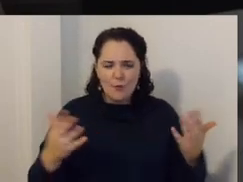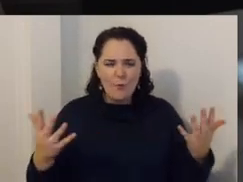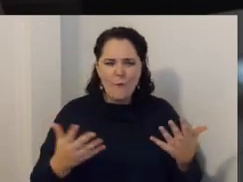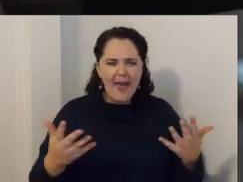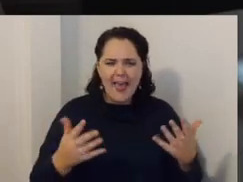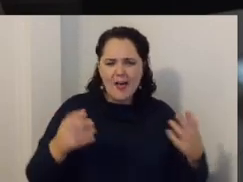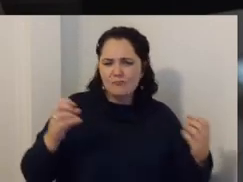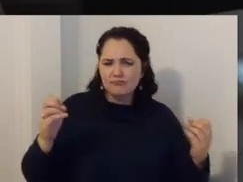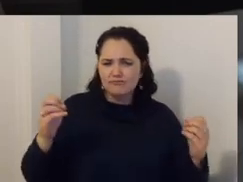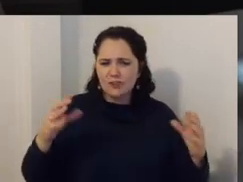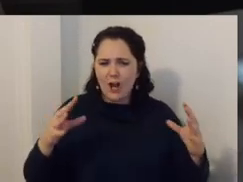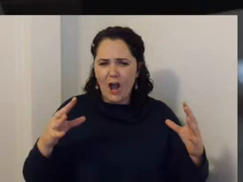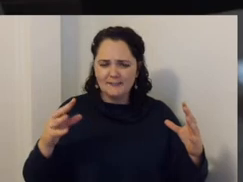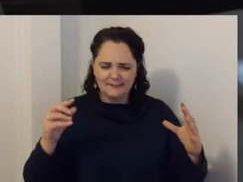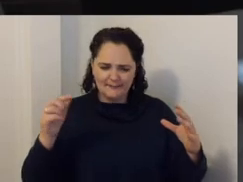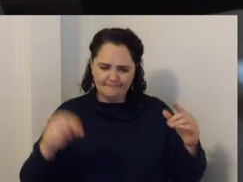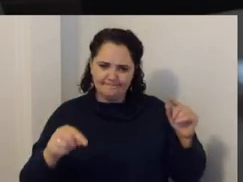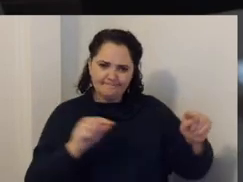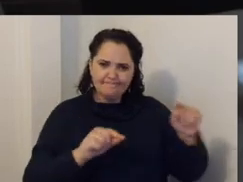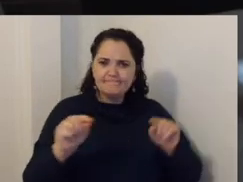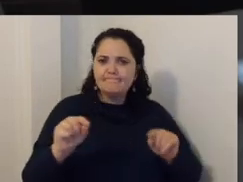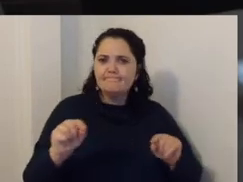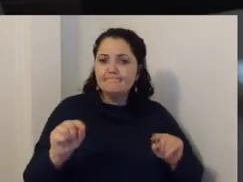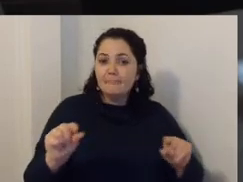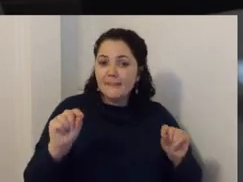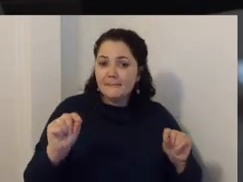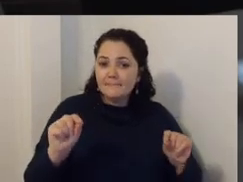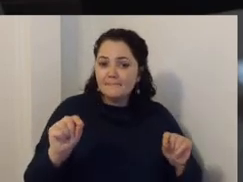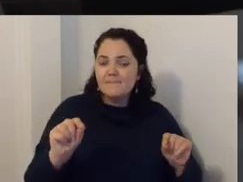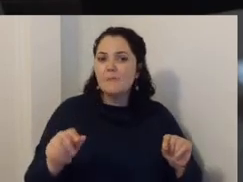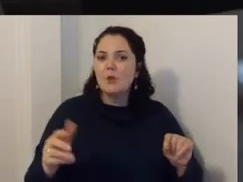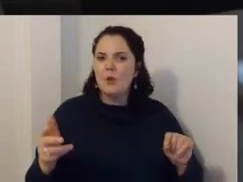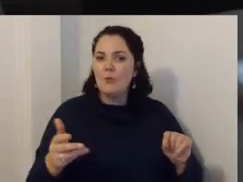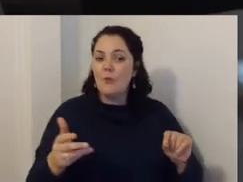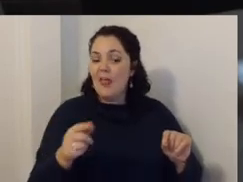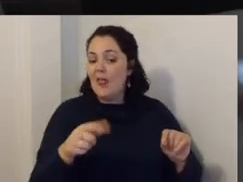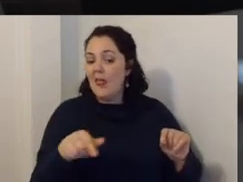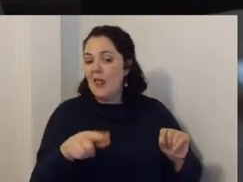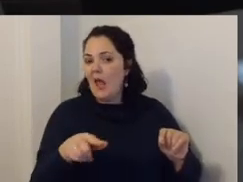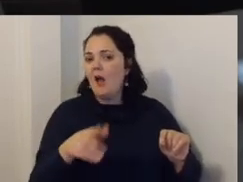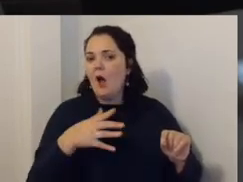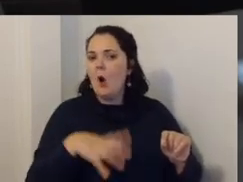have those brightest hottest lights and where you want it to fade out completely into darkness